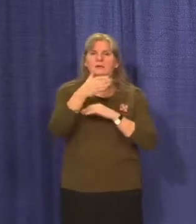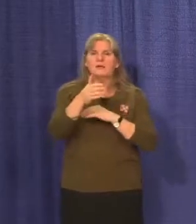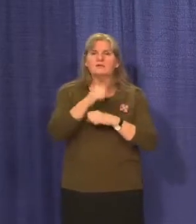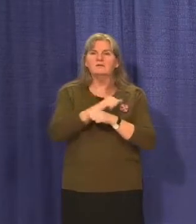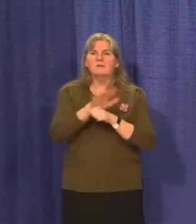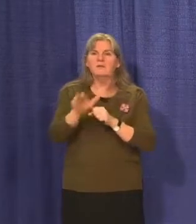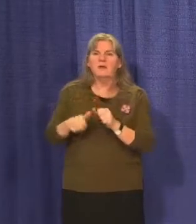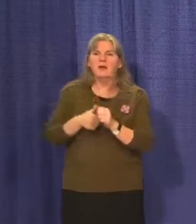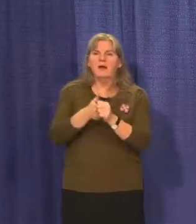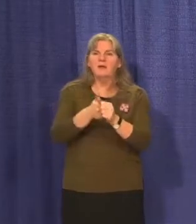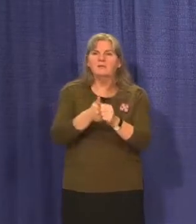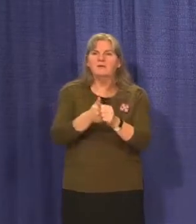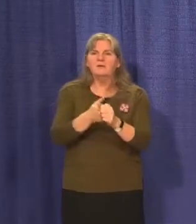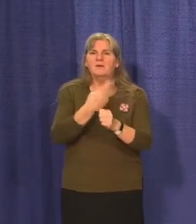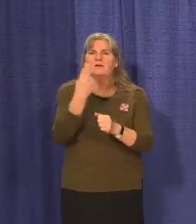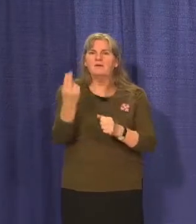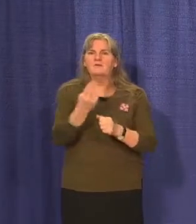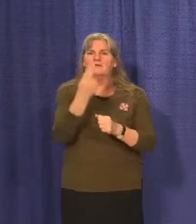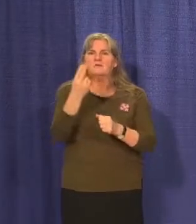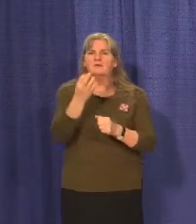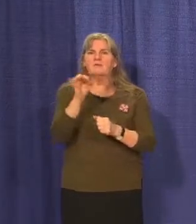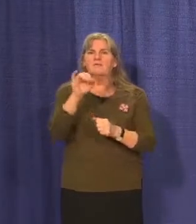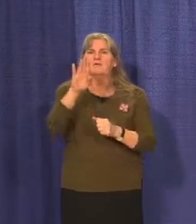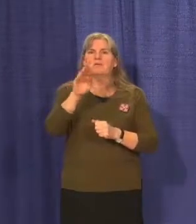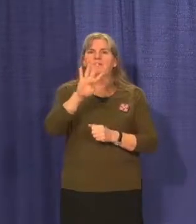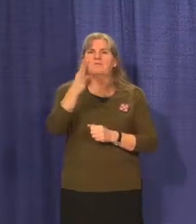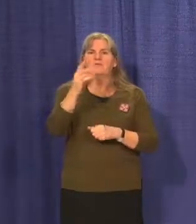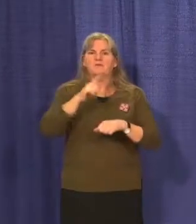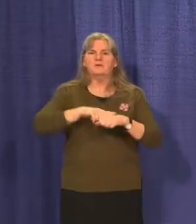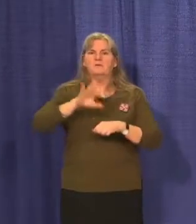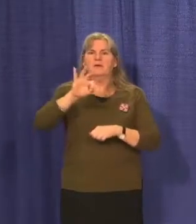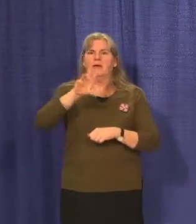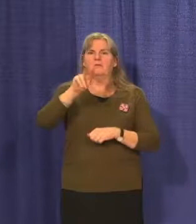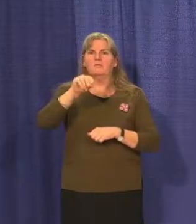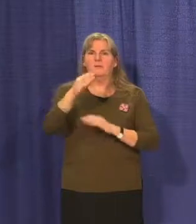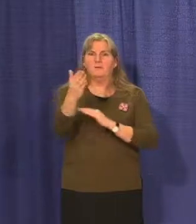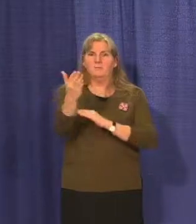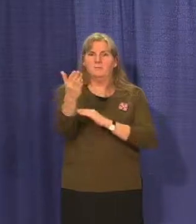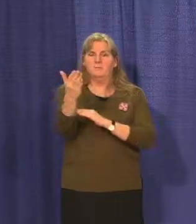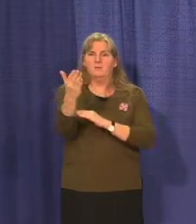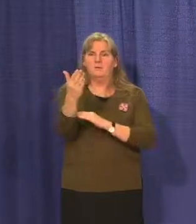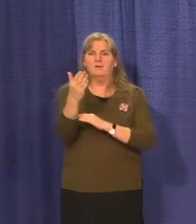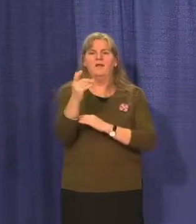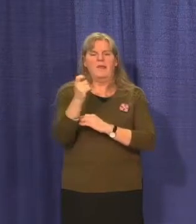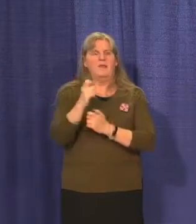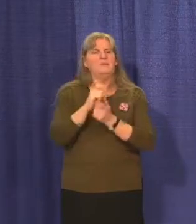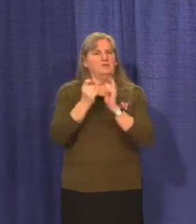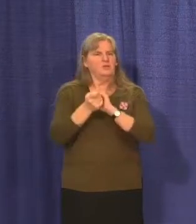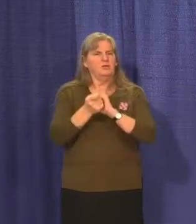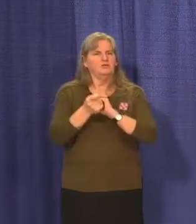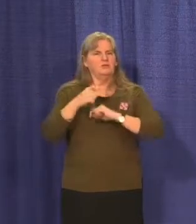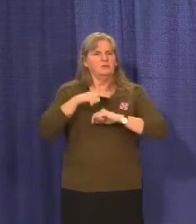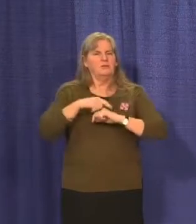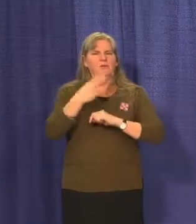They next COVID-19 update will take place on Thursday, February 4th at 9:30 AM. This is a change so again,